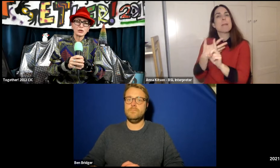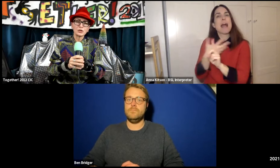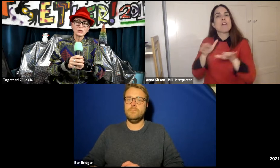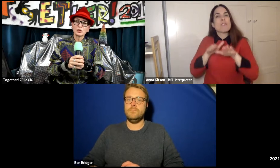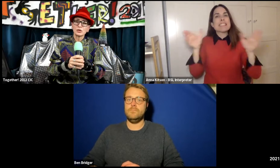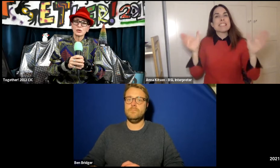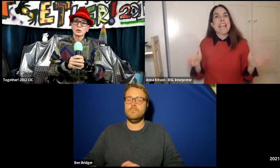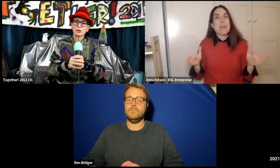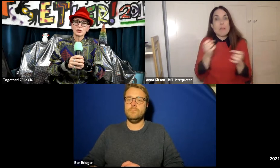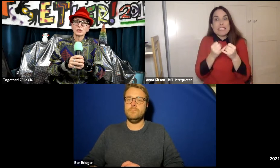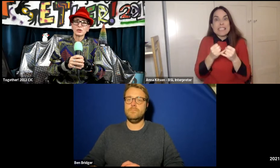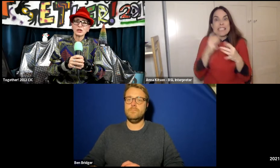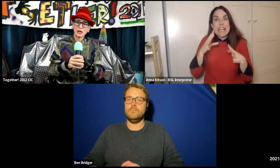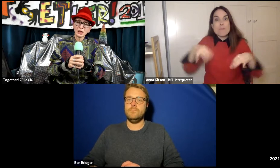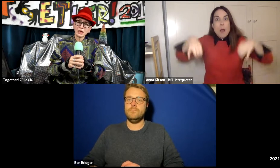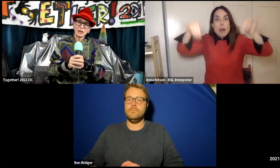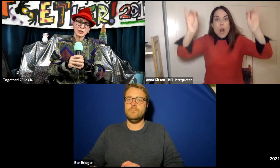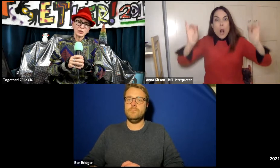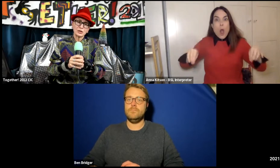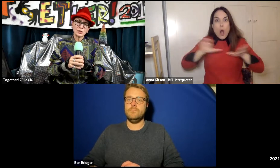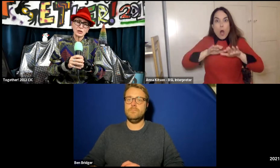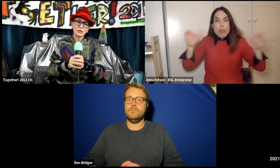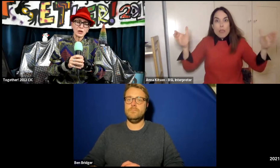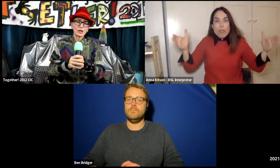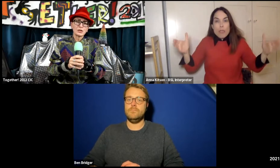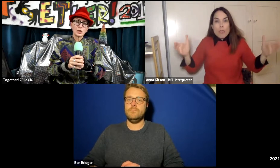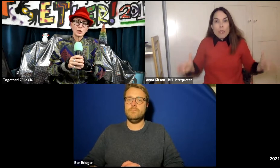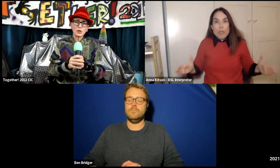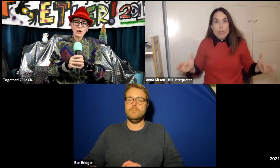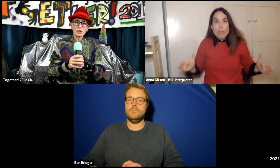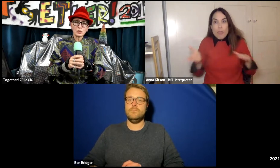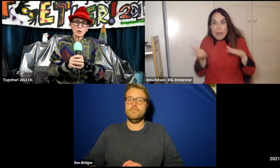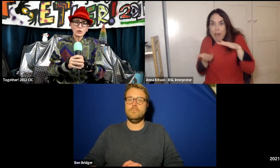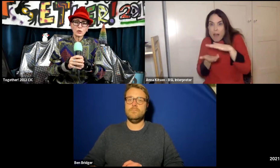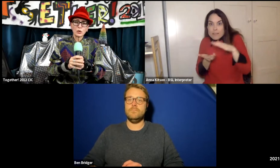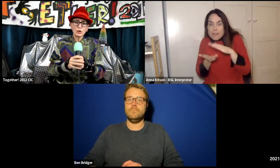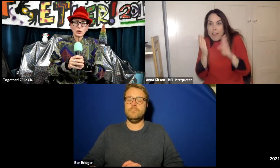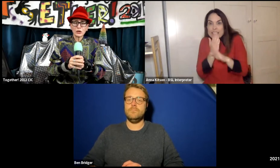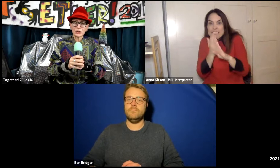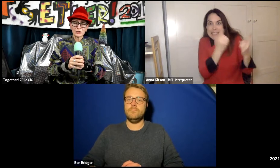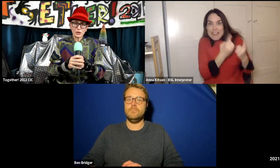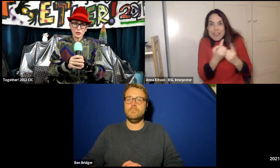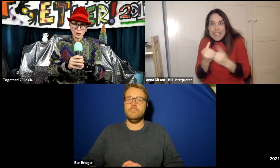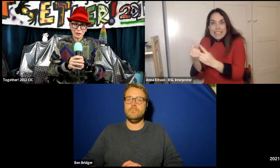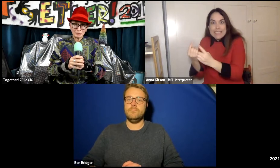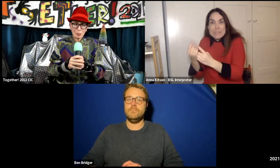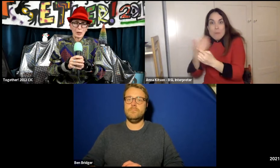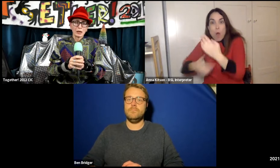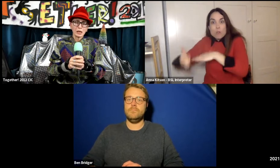instruments that are mercifully hidden underneath, that's what you are looking at tonight.